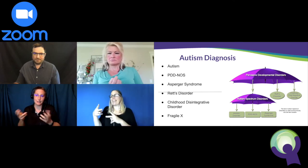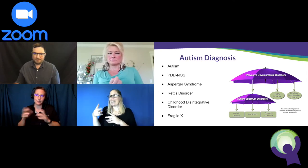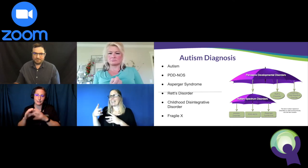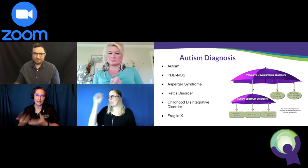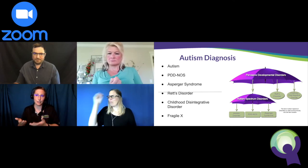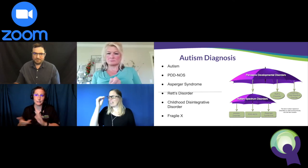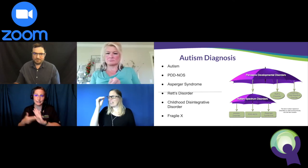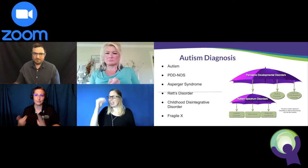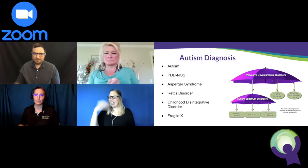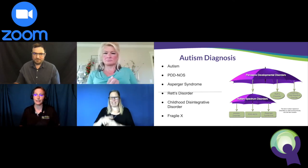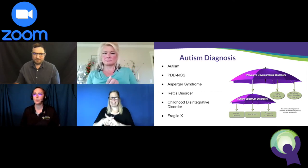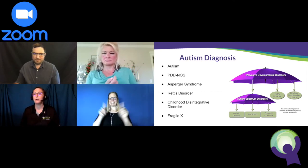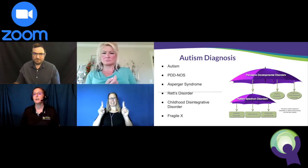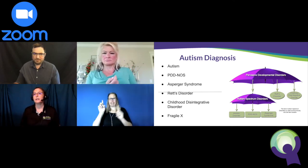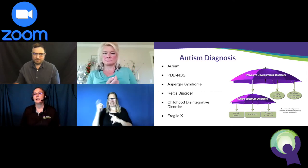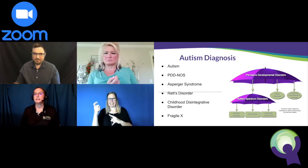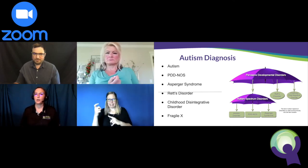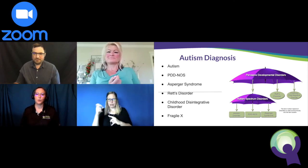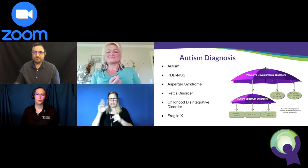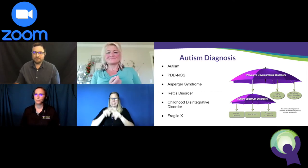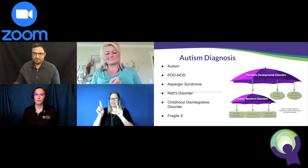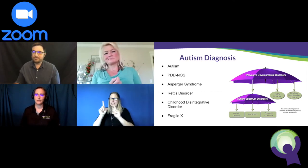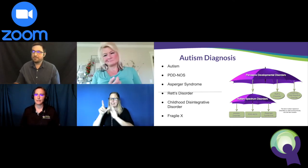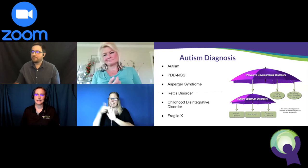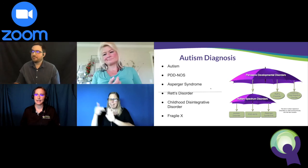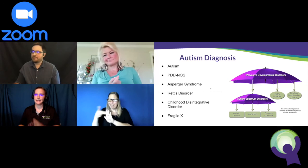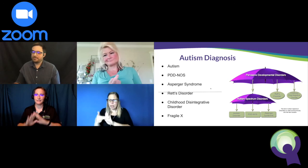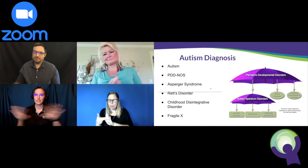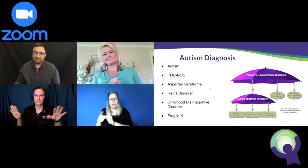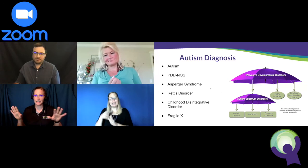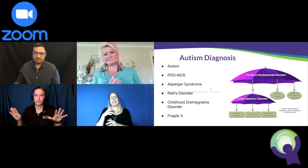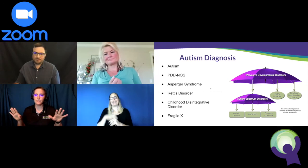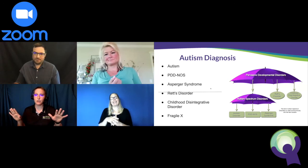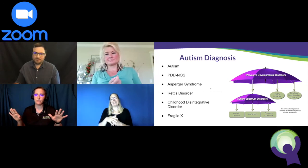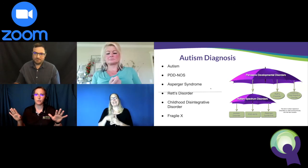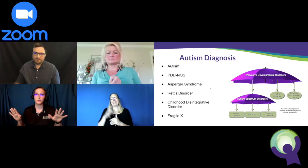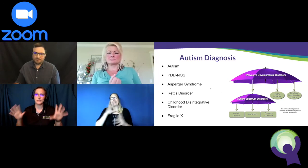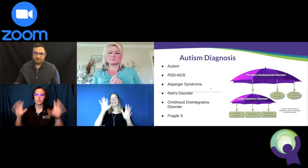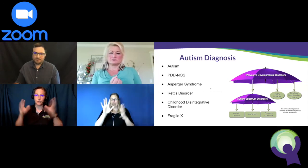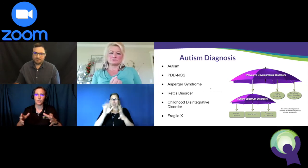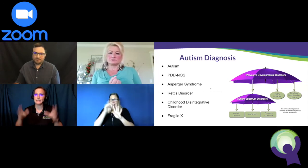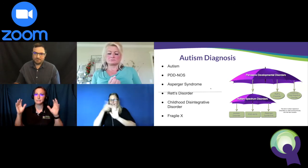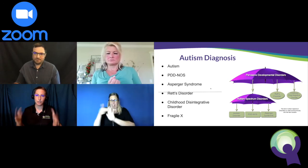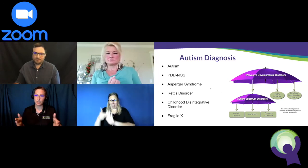different label. And so they said let's just get rid of all of those. If you have autism, you have autism.